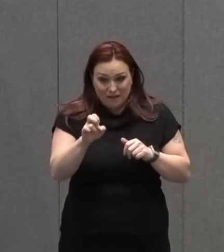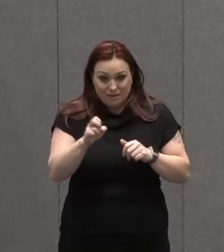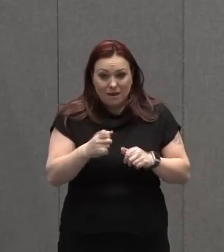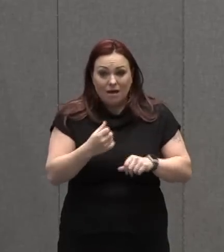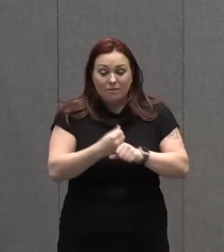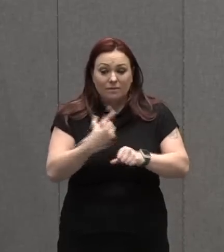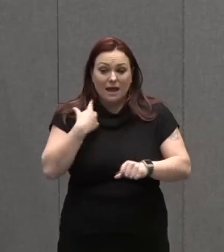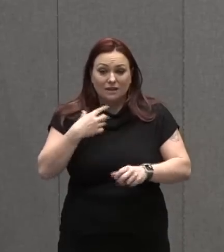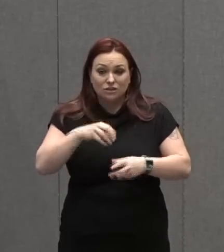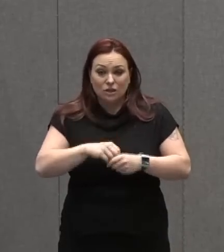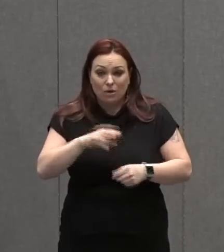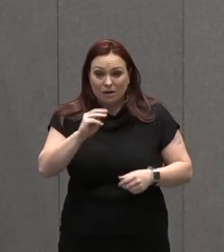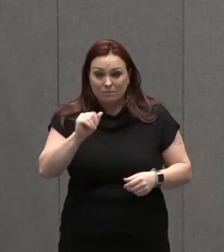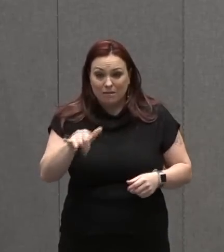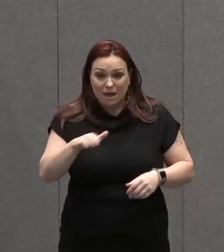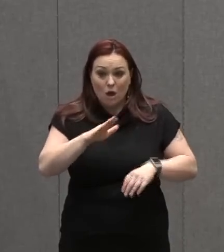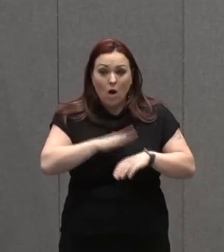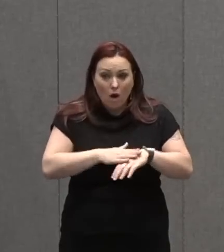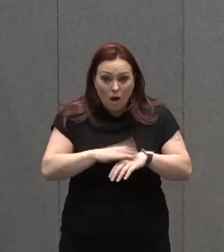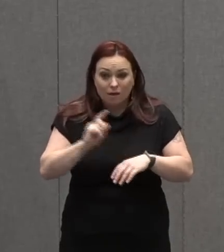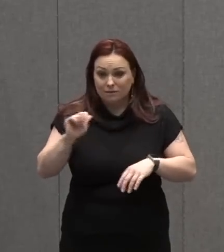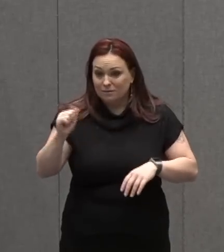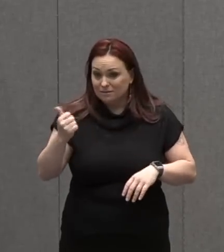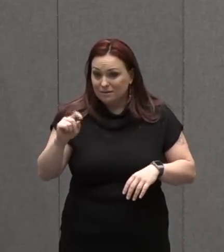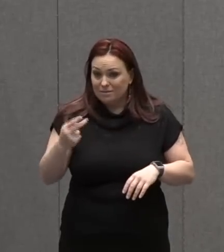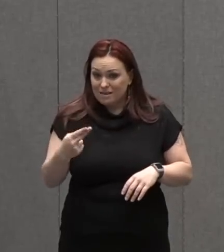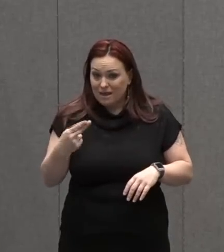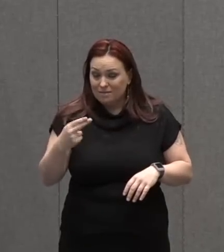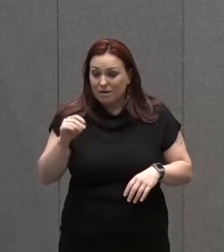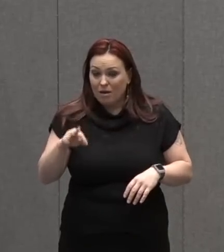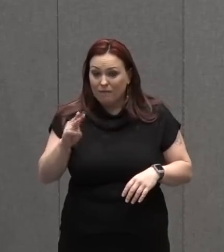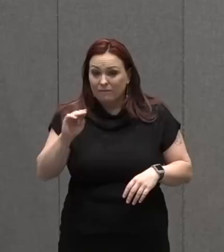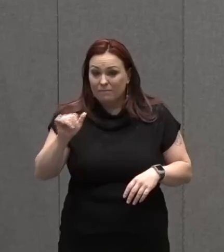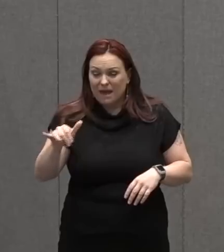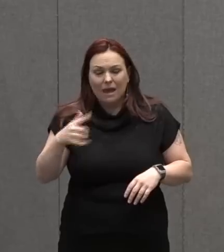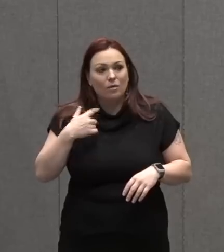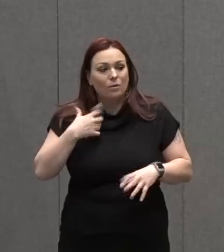on the 10th of May, we got about 0.25,